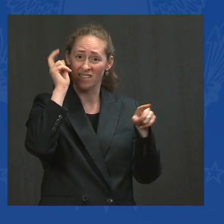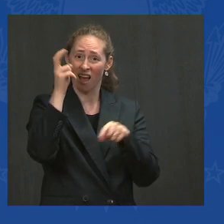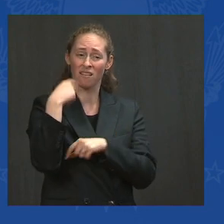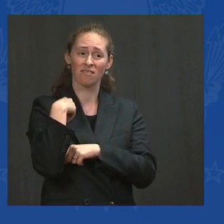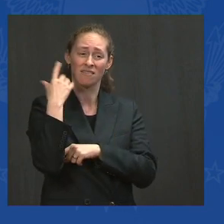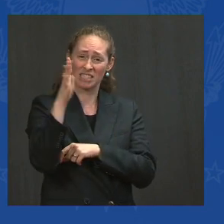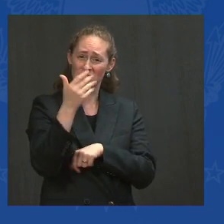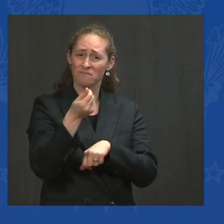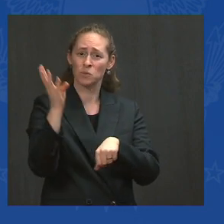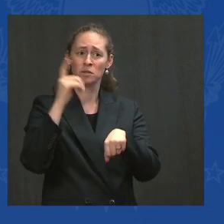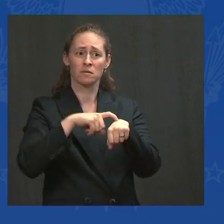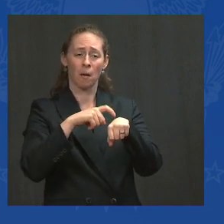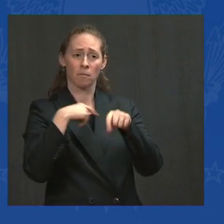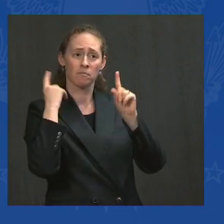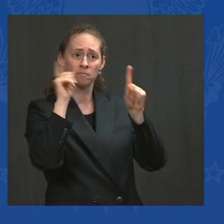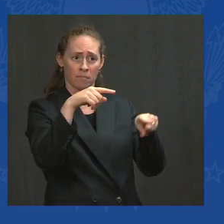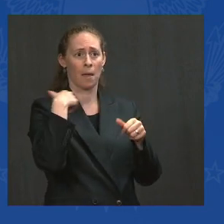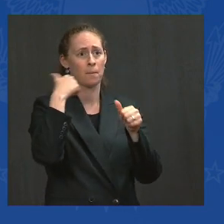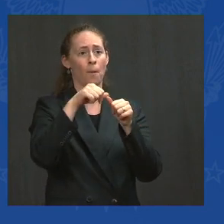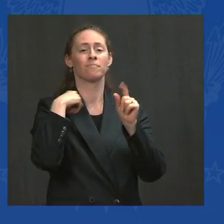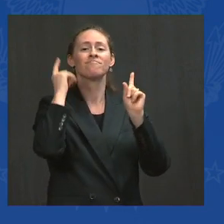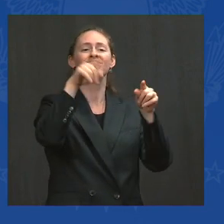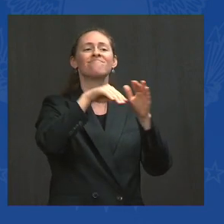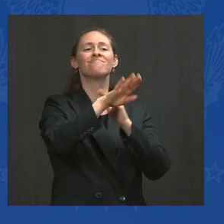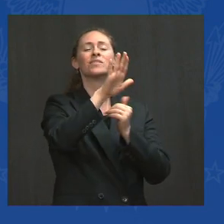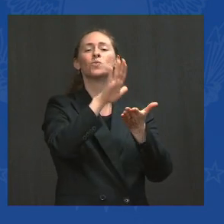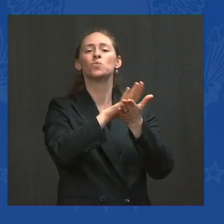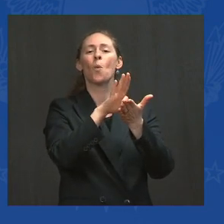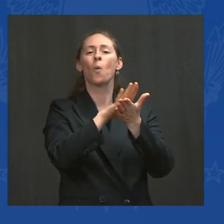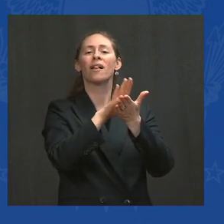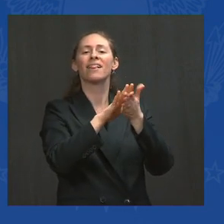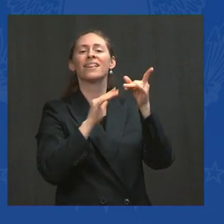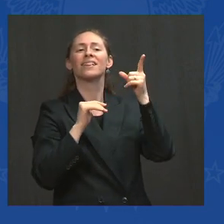in a school outside and -- and, by the way, the